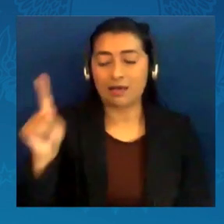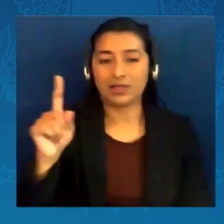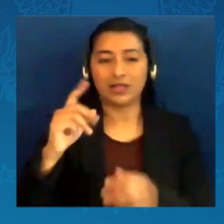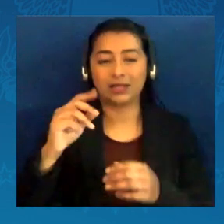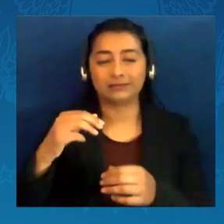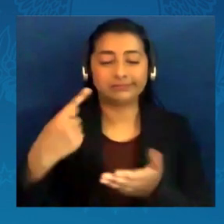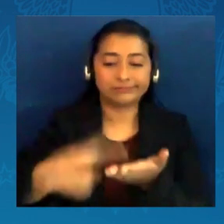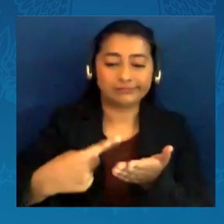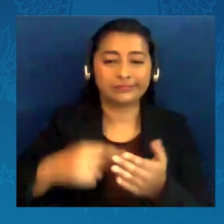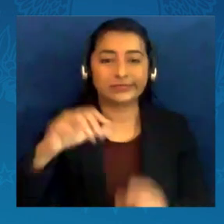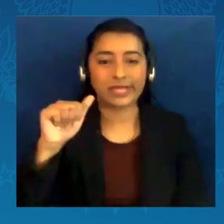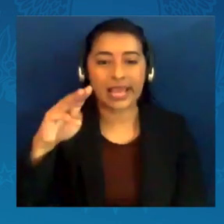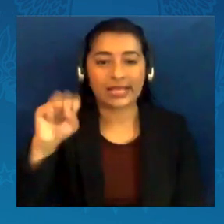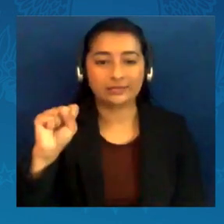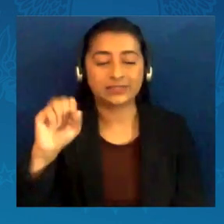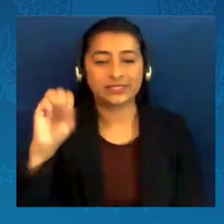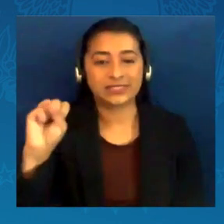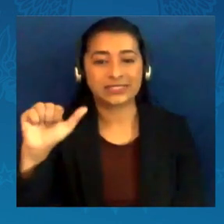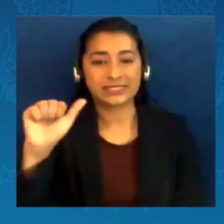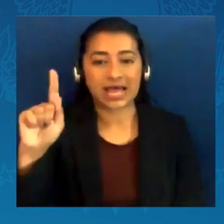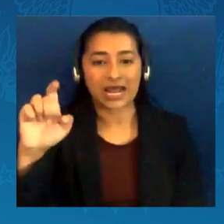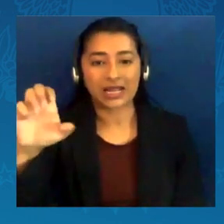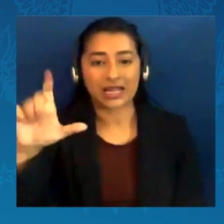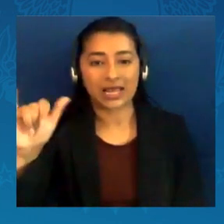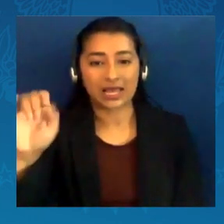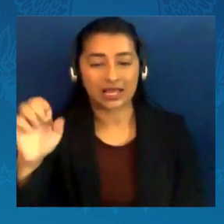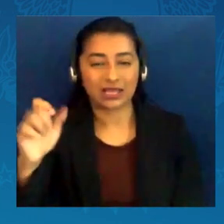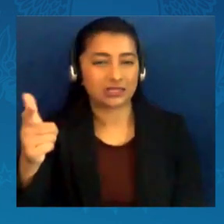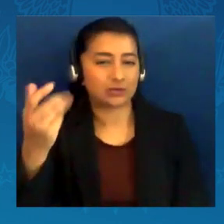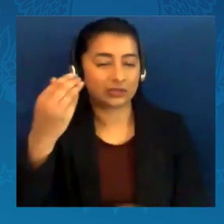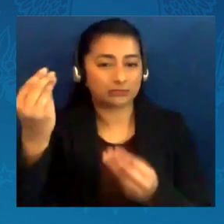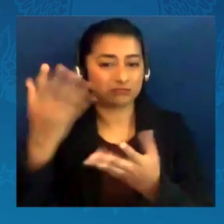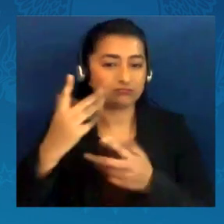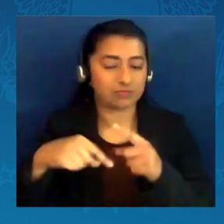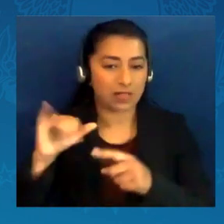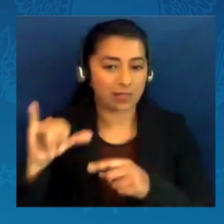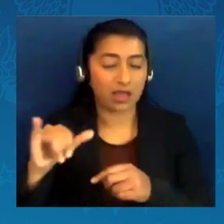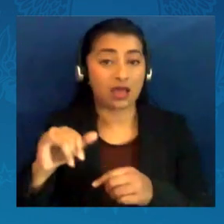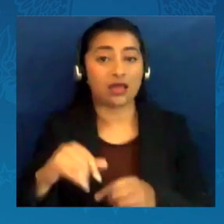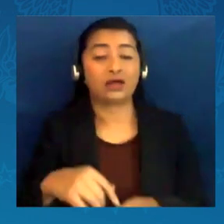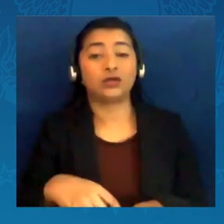And so, when we talk about the role of HBCUs on this issue,